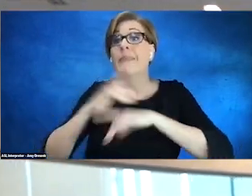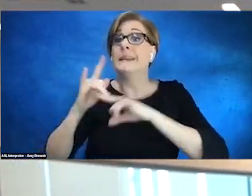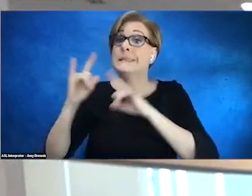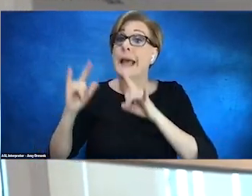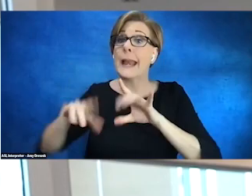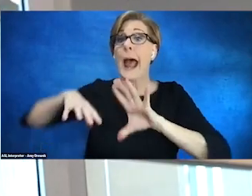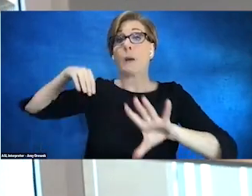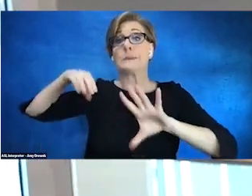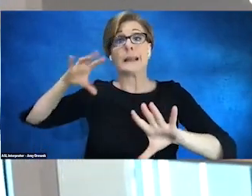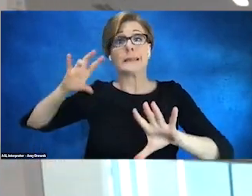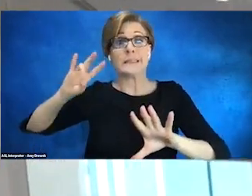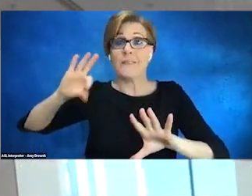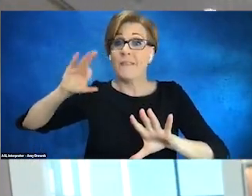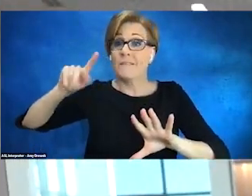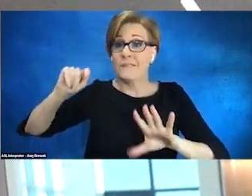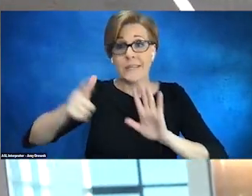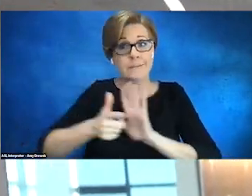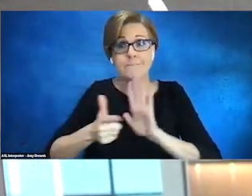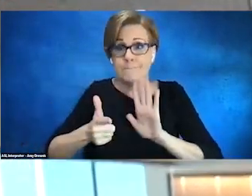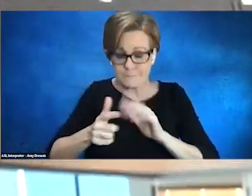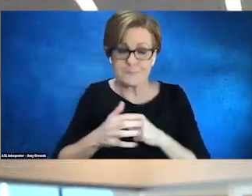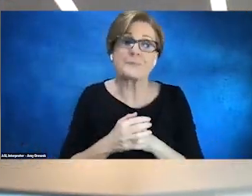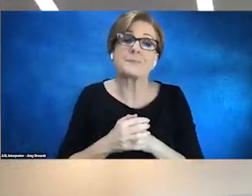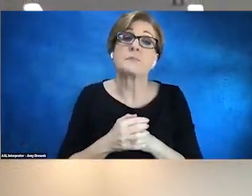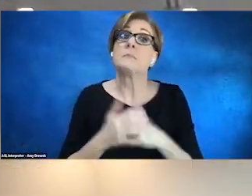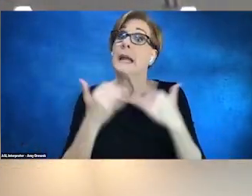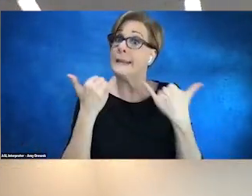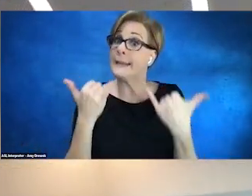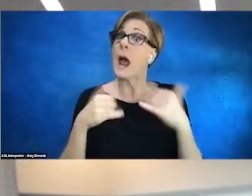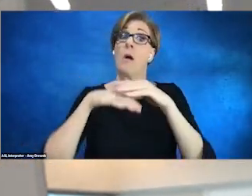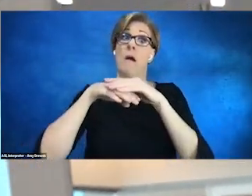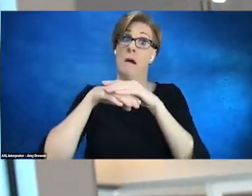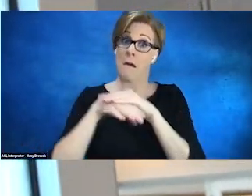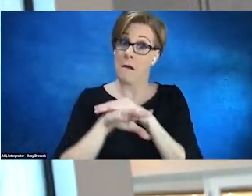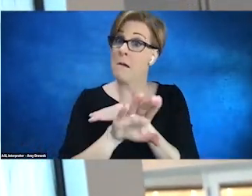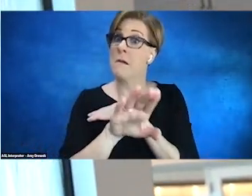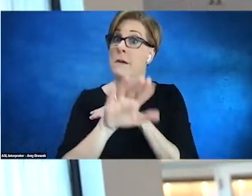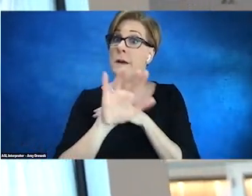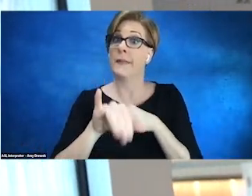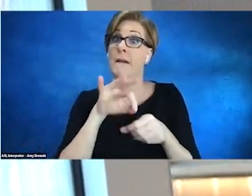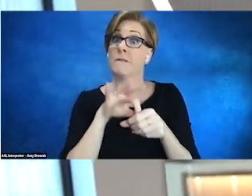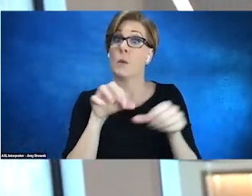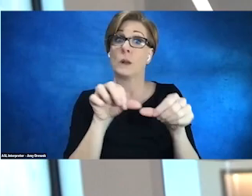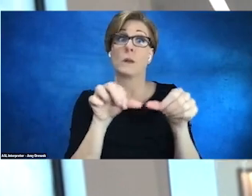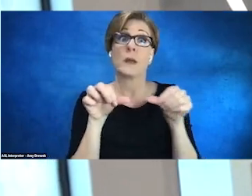So, here we are entering the voting location. One of the things I wanted to identify is you might